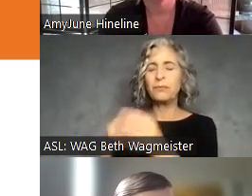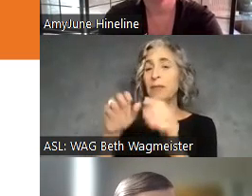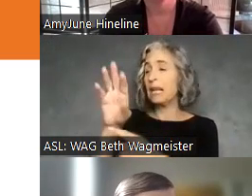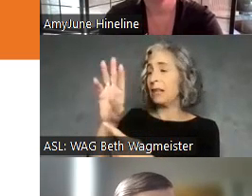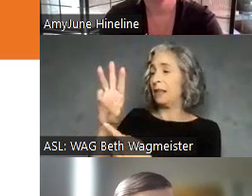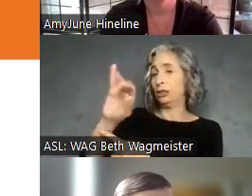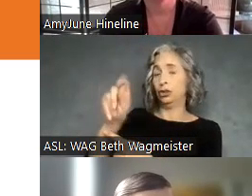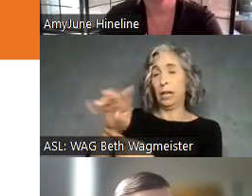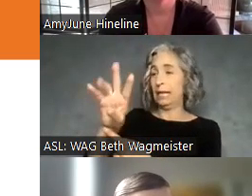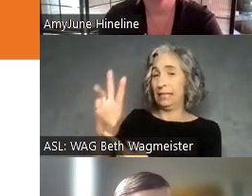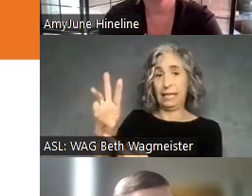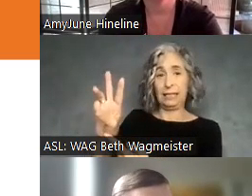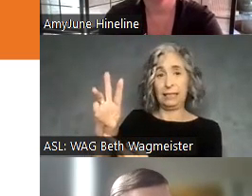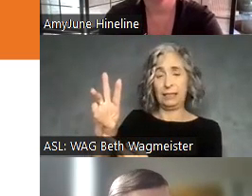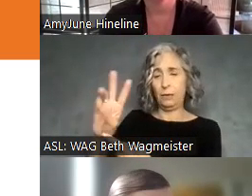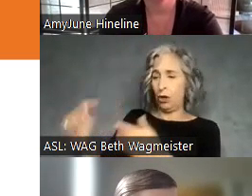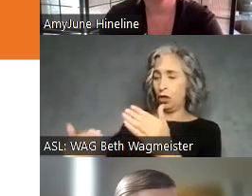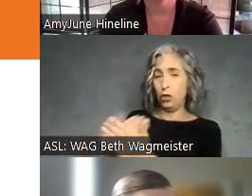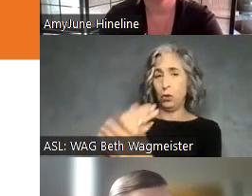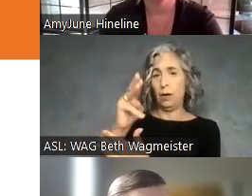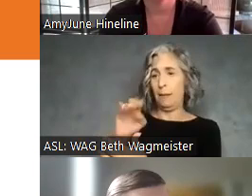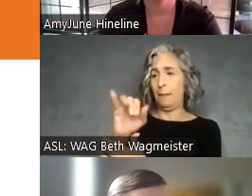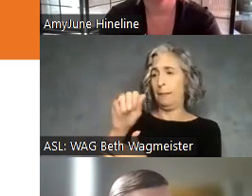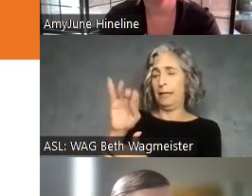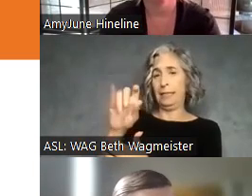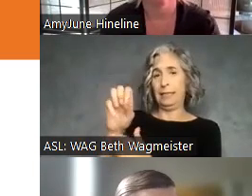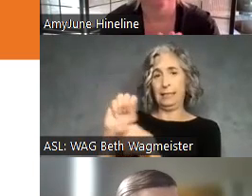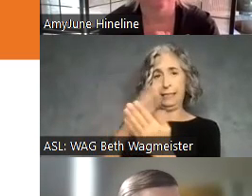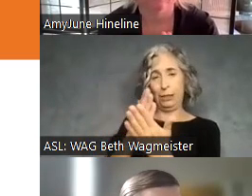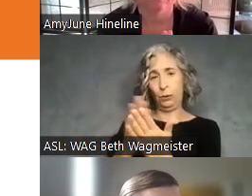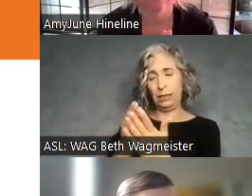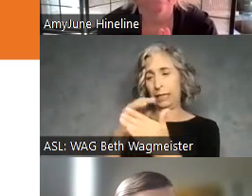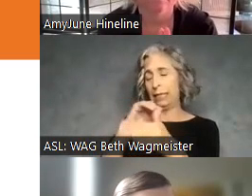our sign language interpreters and captioner. Thank you all for your lovely work.